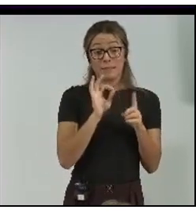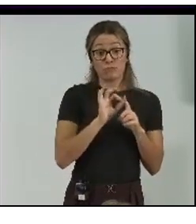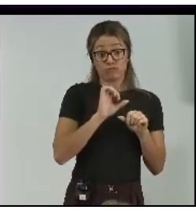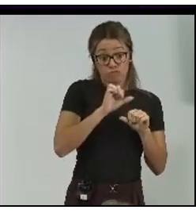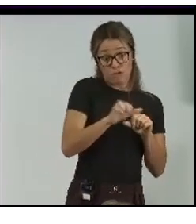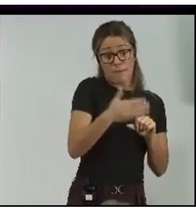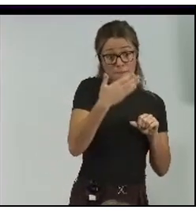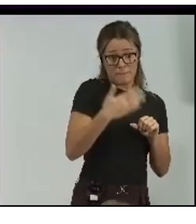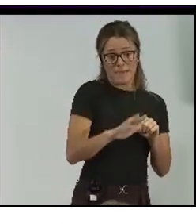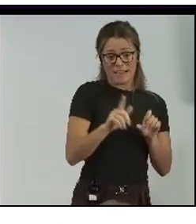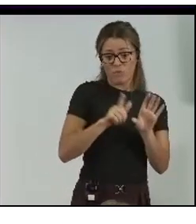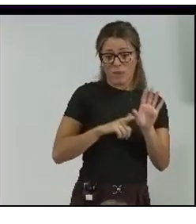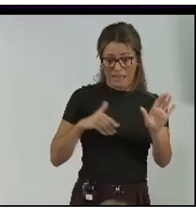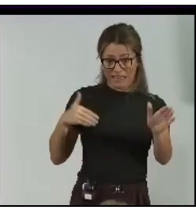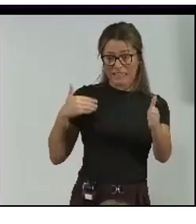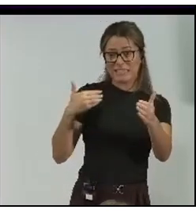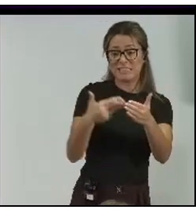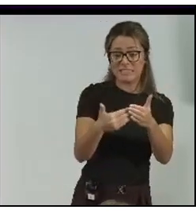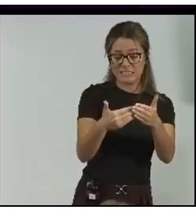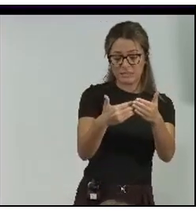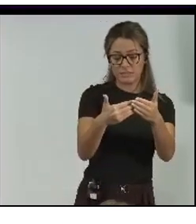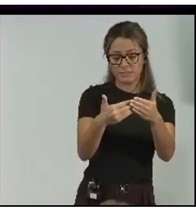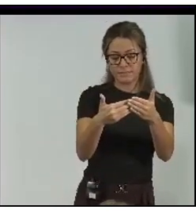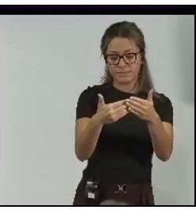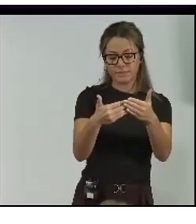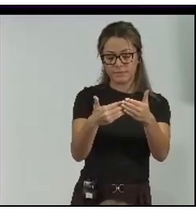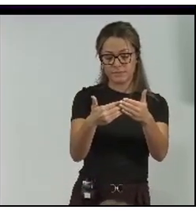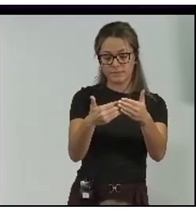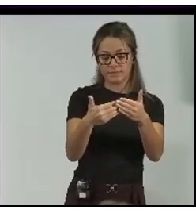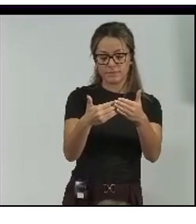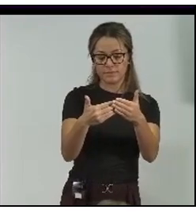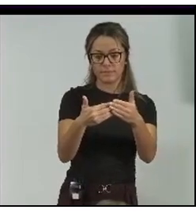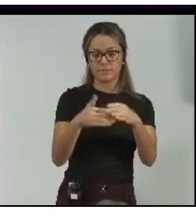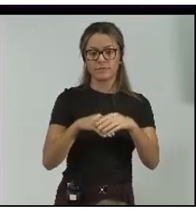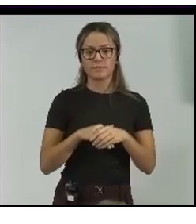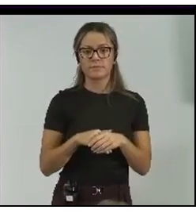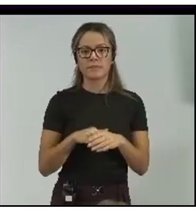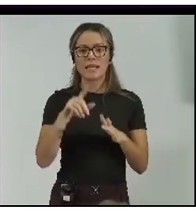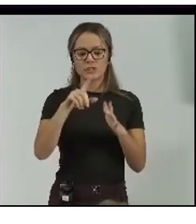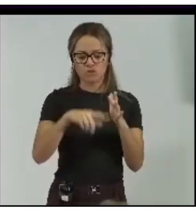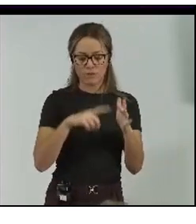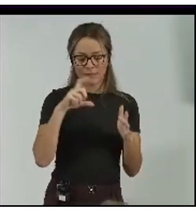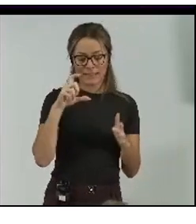you know, being placed in brand, as you know, Jonathan Castleman said.